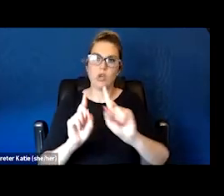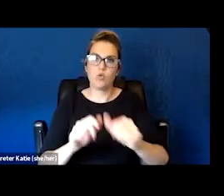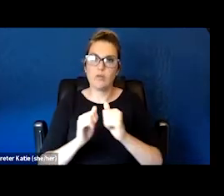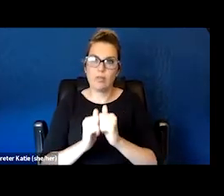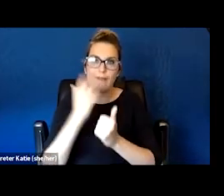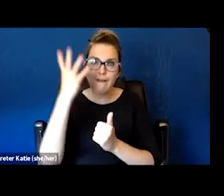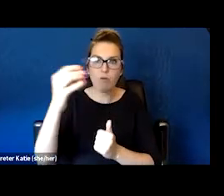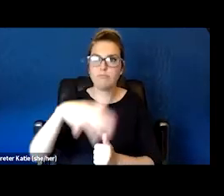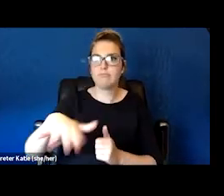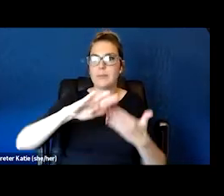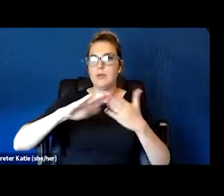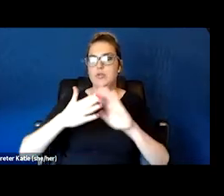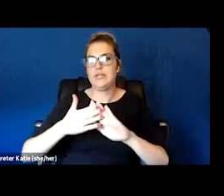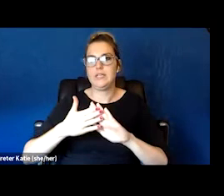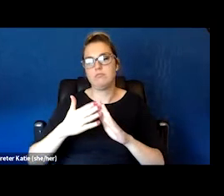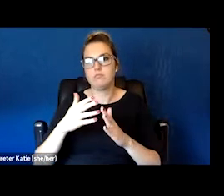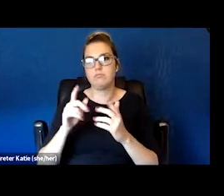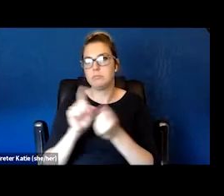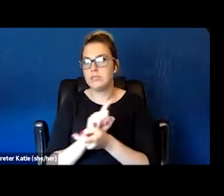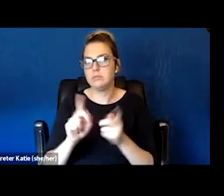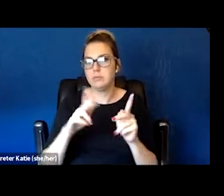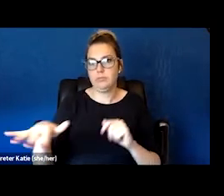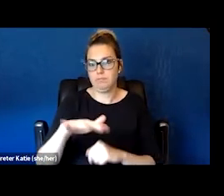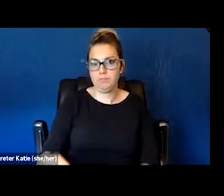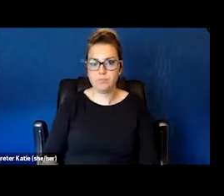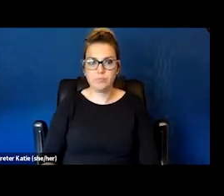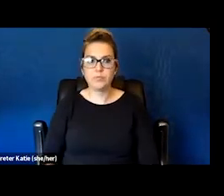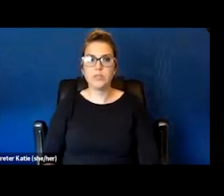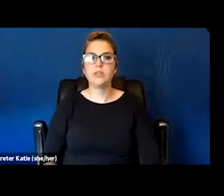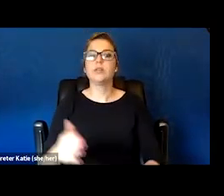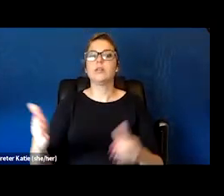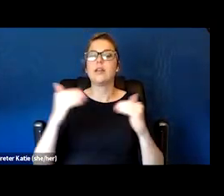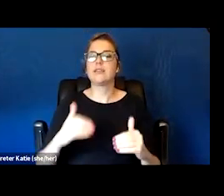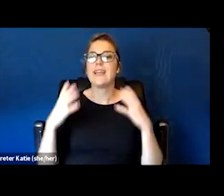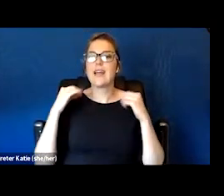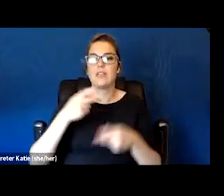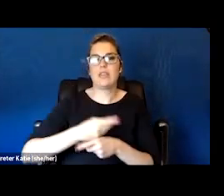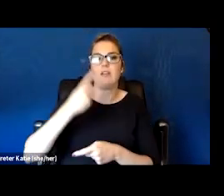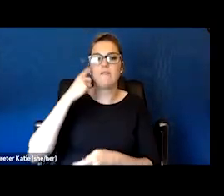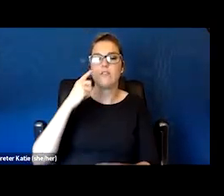I'm sure many of your communities have Healthcare for the Homeless. This is a partnership between our Public Health team.